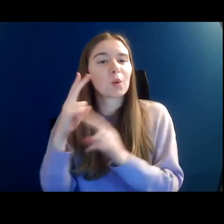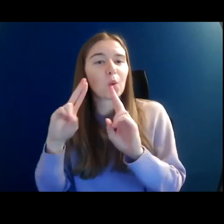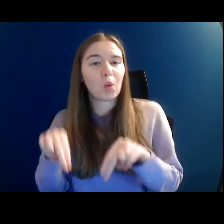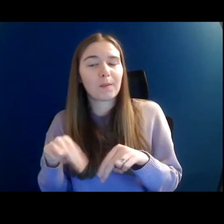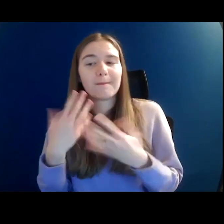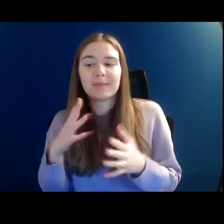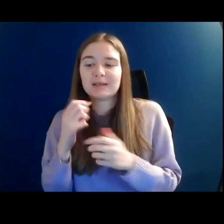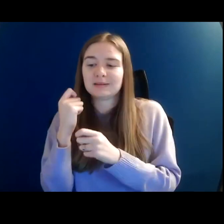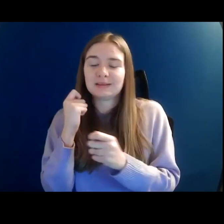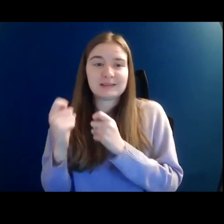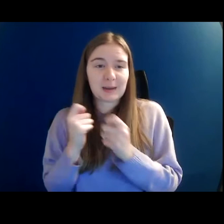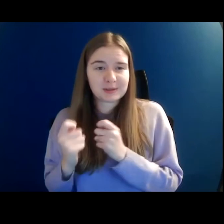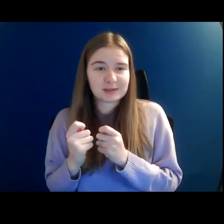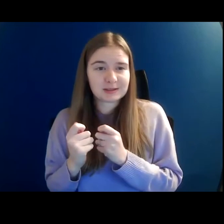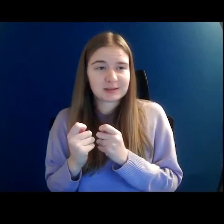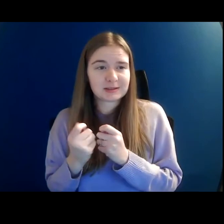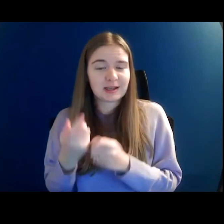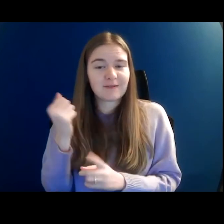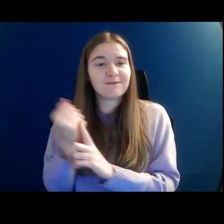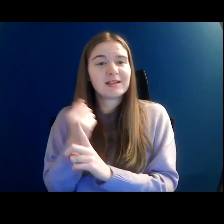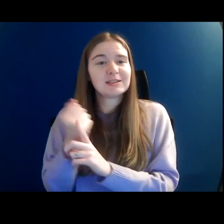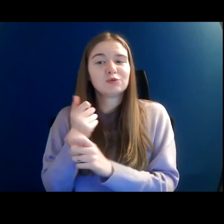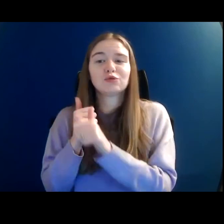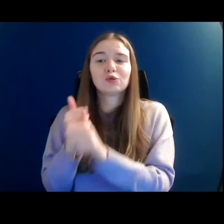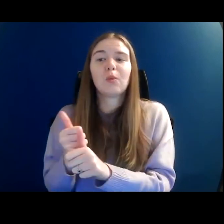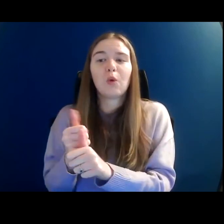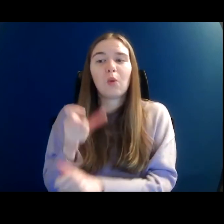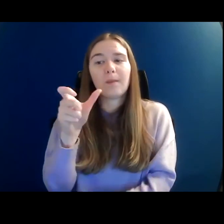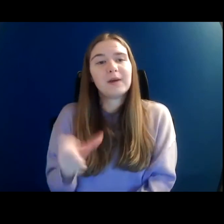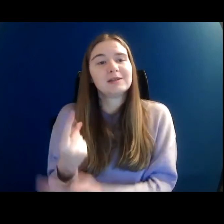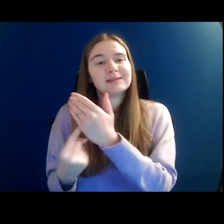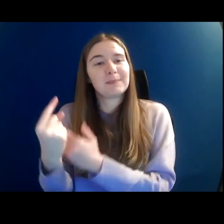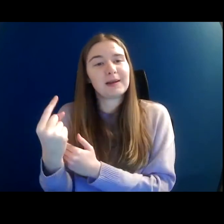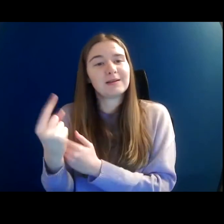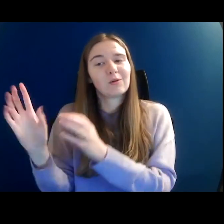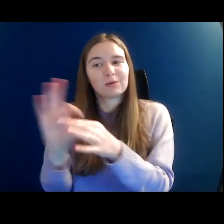and retrofitted to support an individual's independence, connectivity, and inclusion